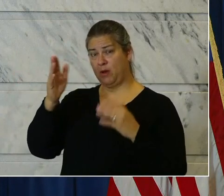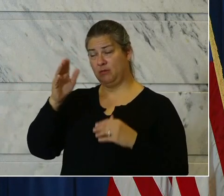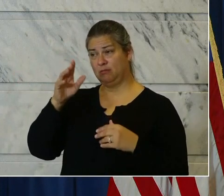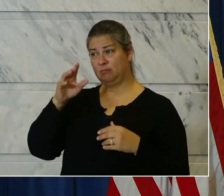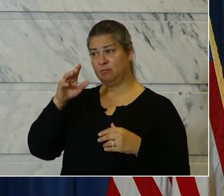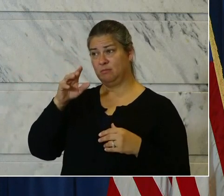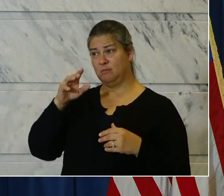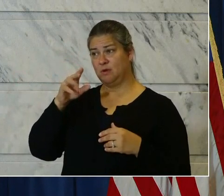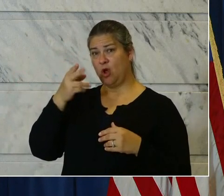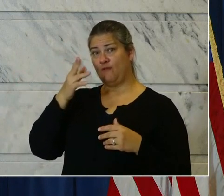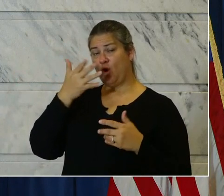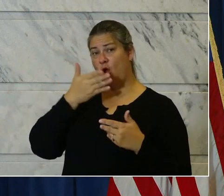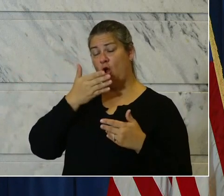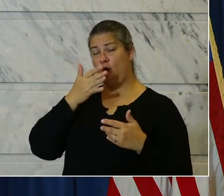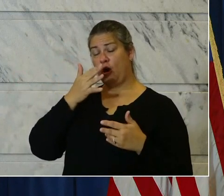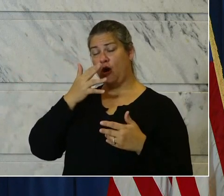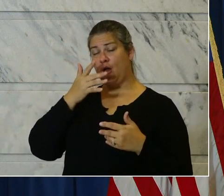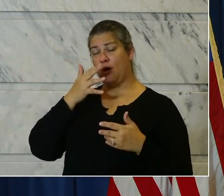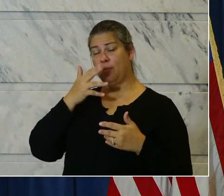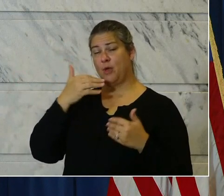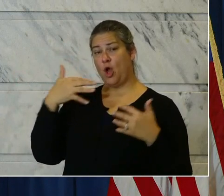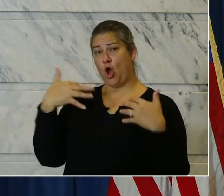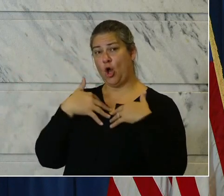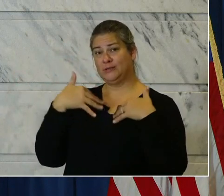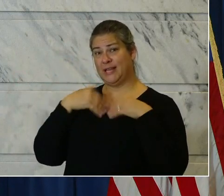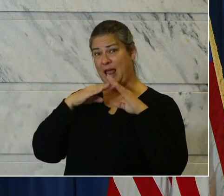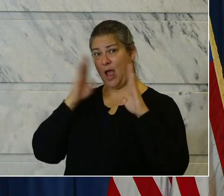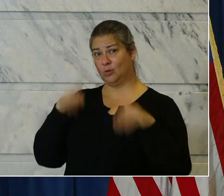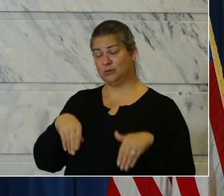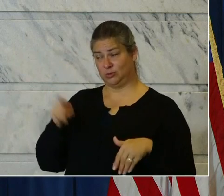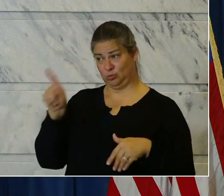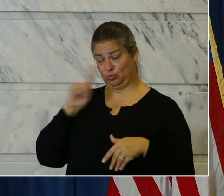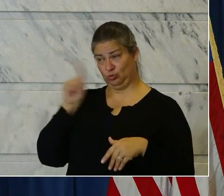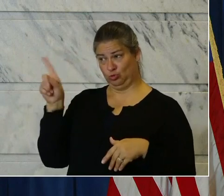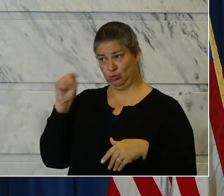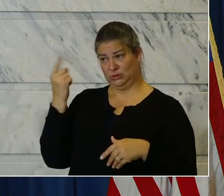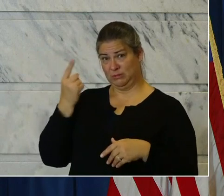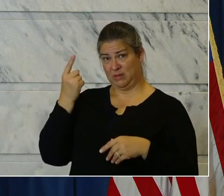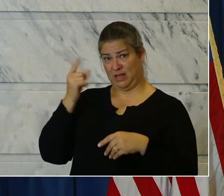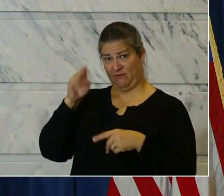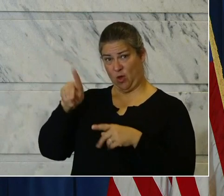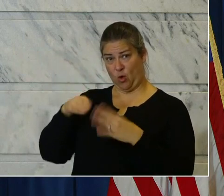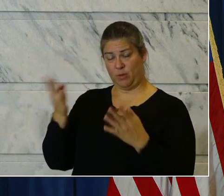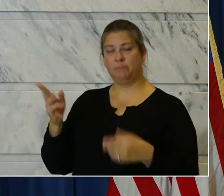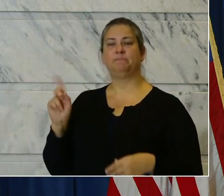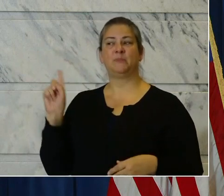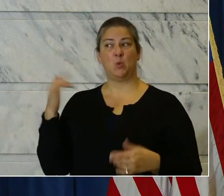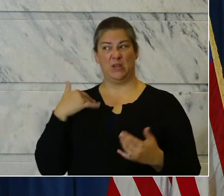SAFEST POSSIBLE WHY. CRACKING DOWN ON. THAT HOUSES SEVERAL TO